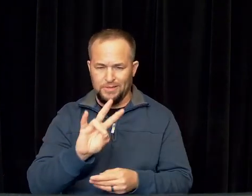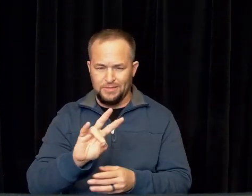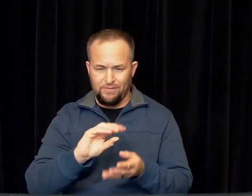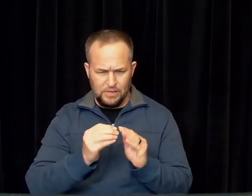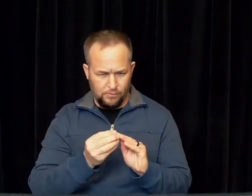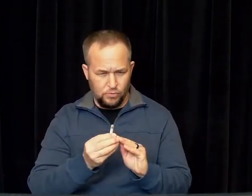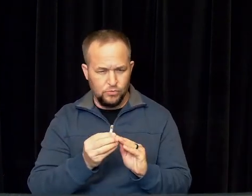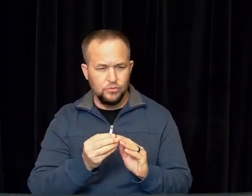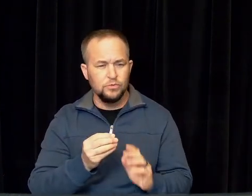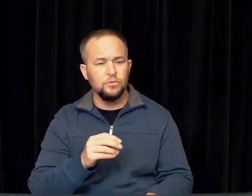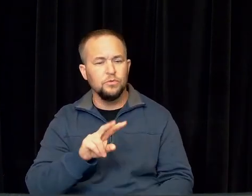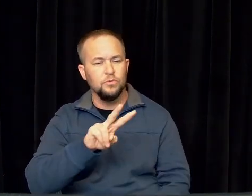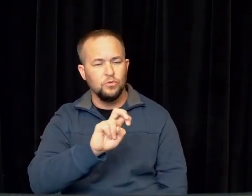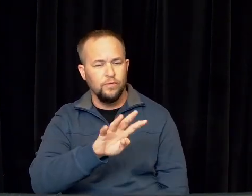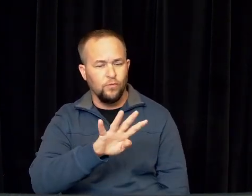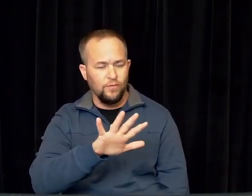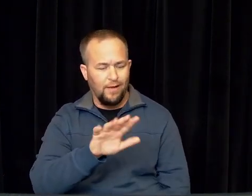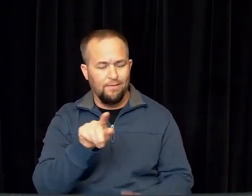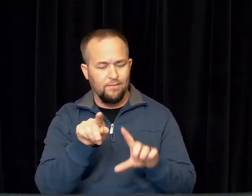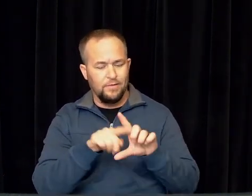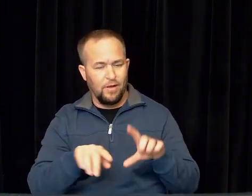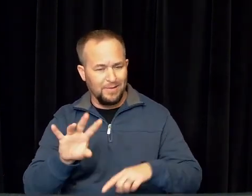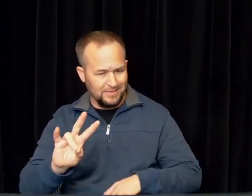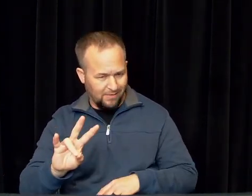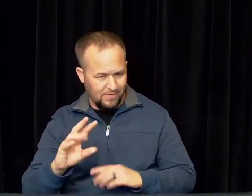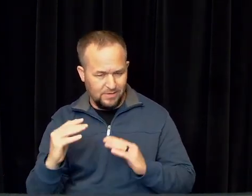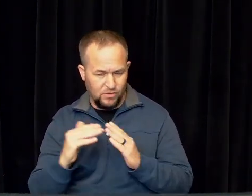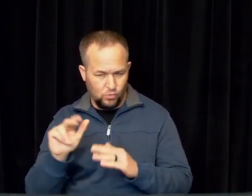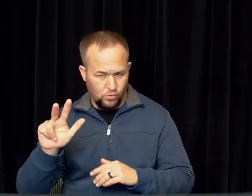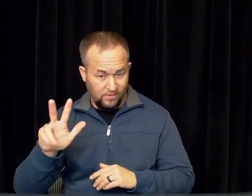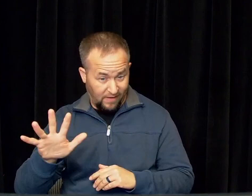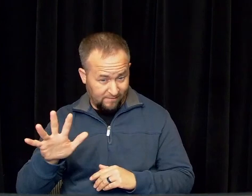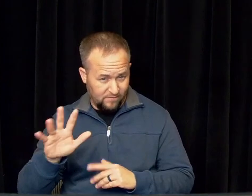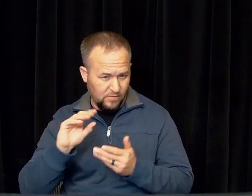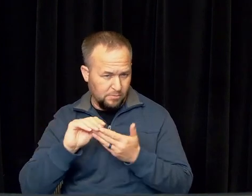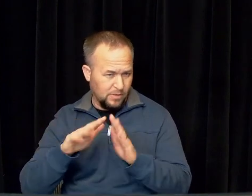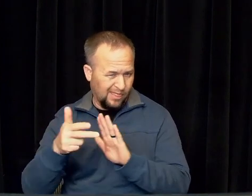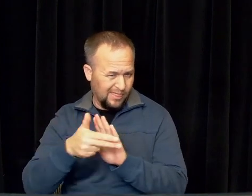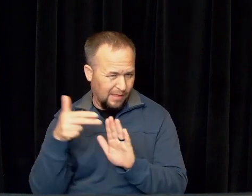and divided by 7, end up for 35. And I went ahead and put that label "minutes" on.